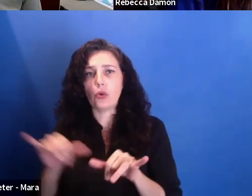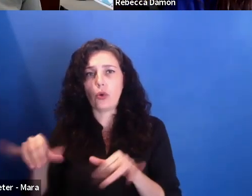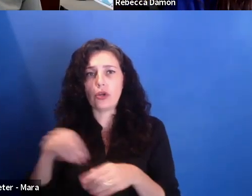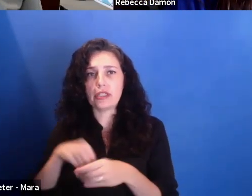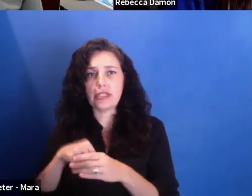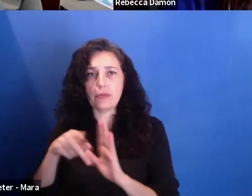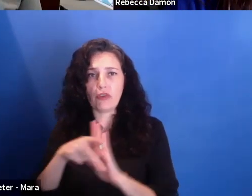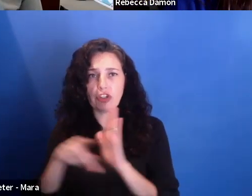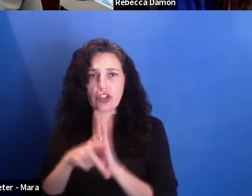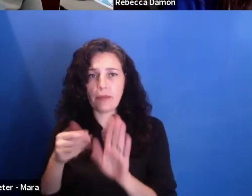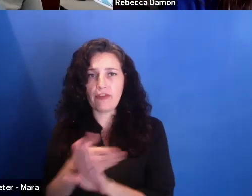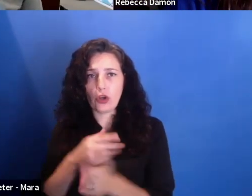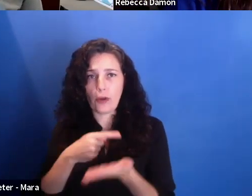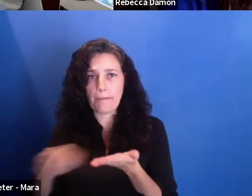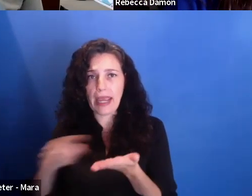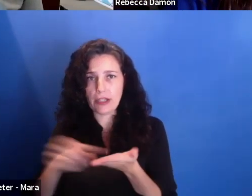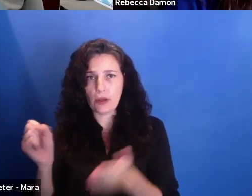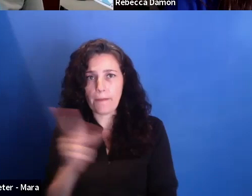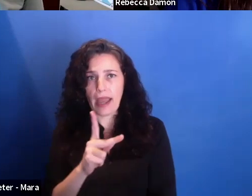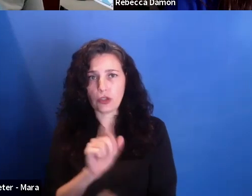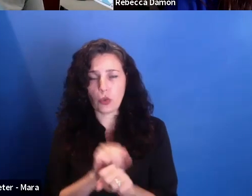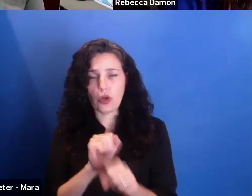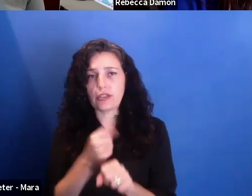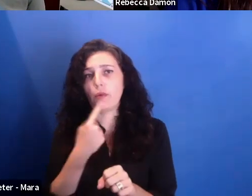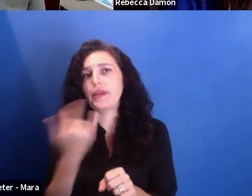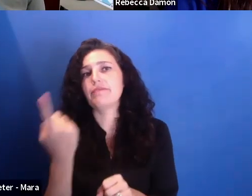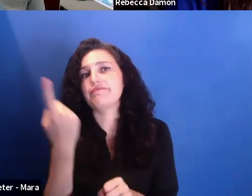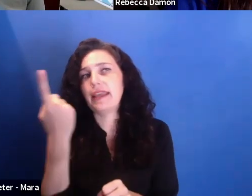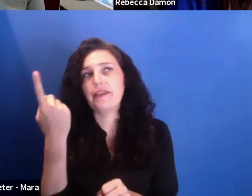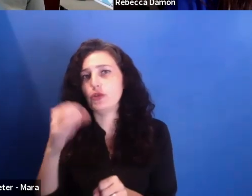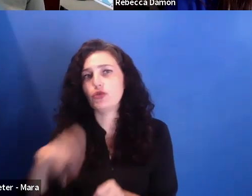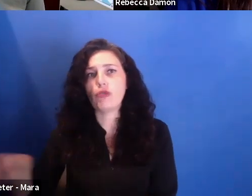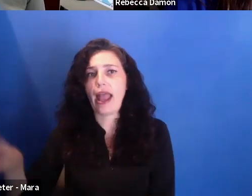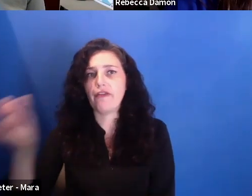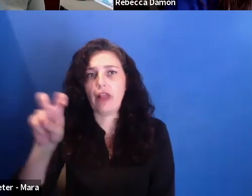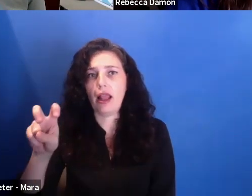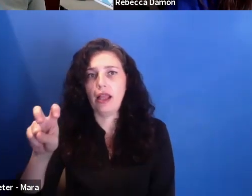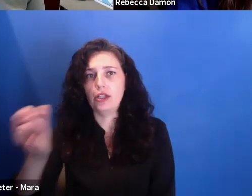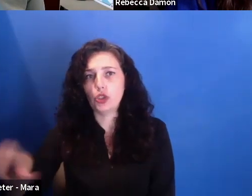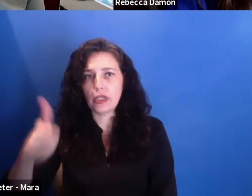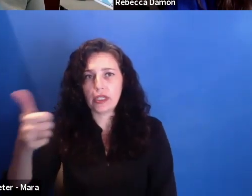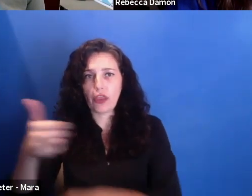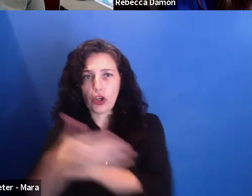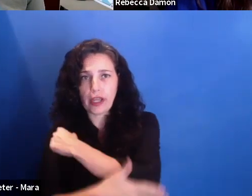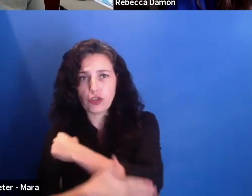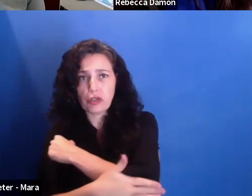intended for where you say, for example, travel somewhere. This could be a foreign country. It could be somewhere here in the United States,